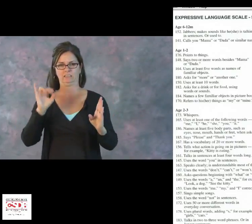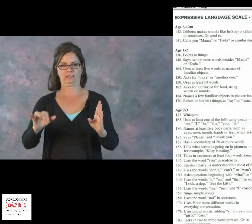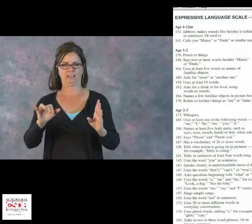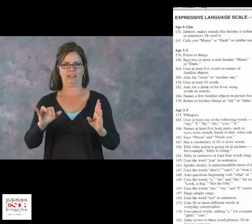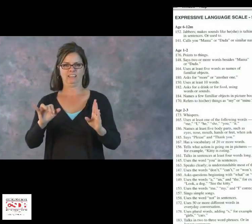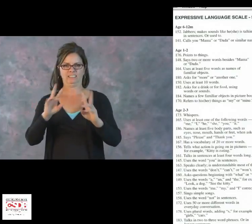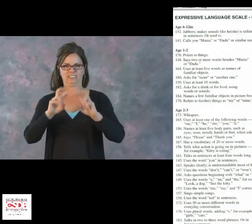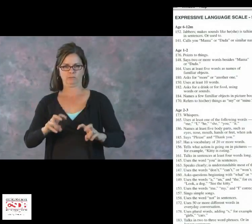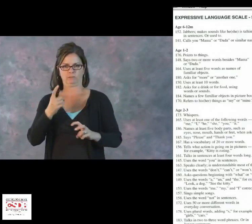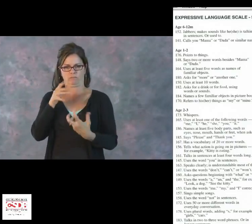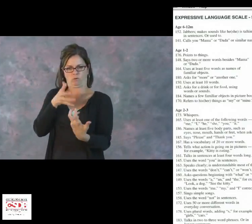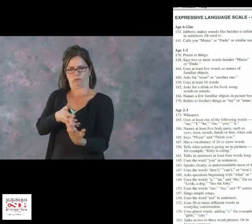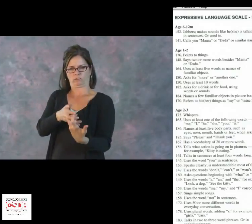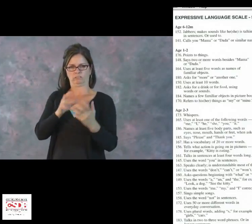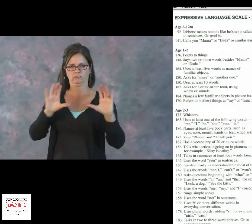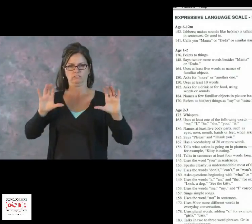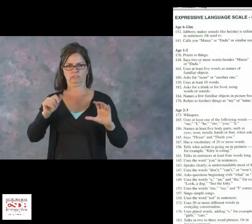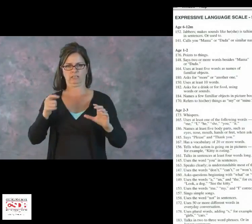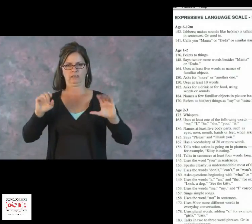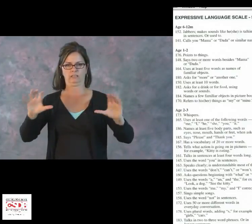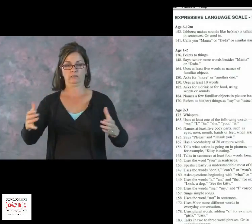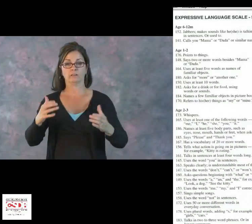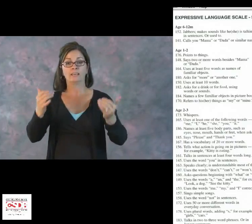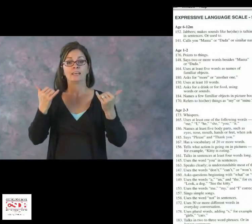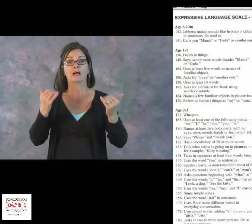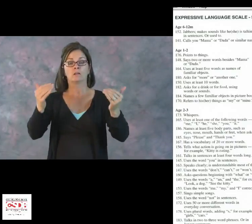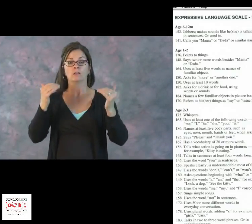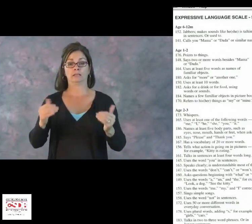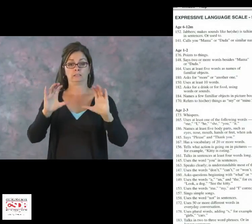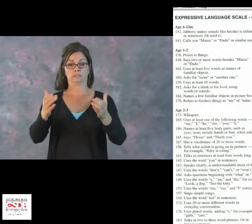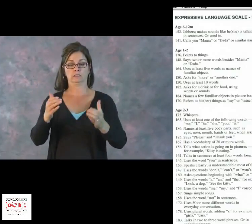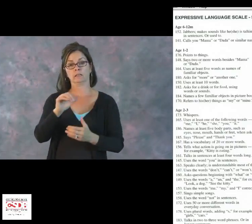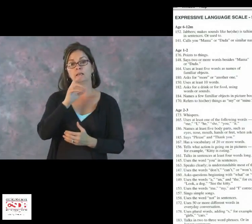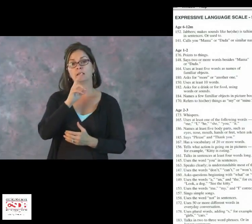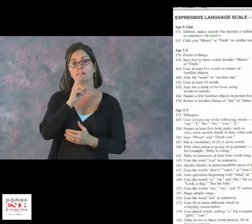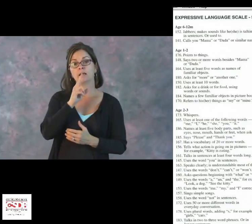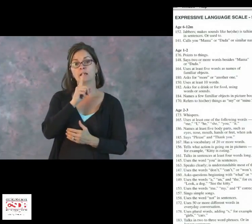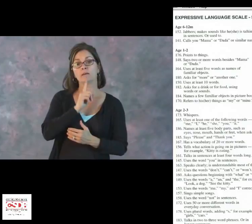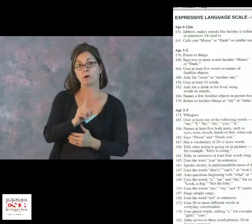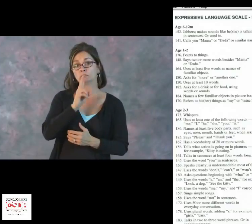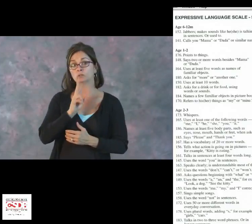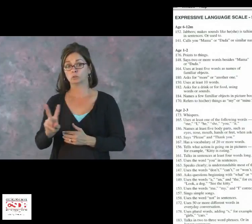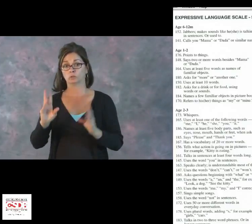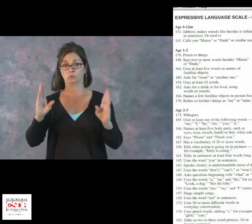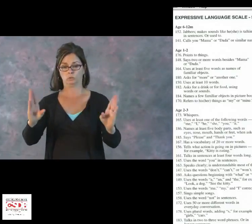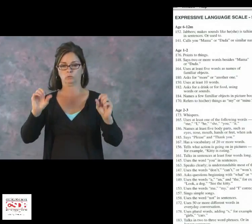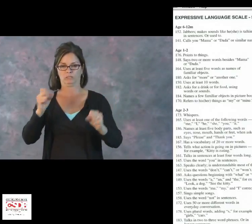If we look at the next category, the Ages 1-2, we can see what items fall in that age range,